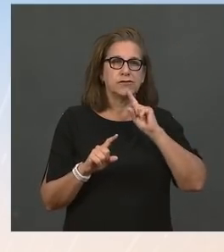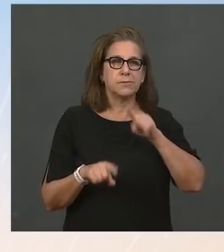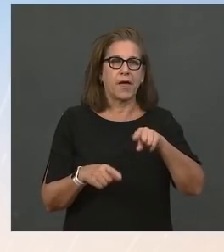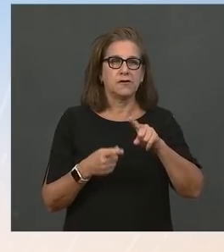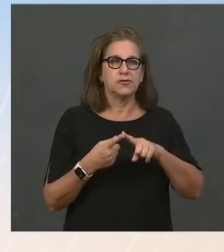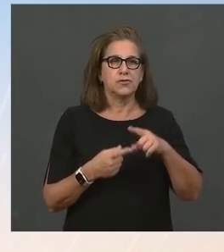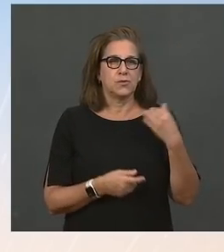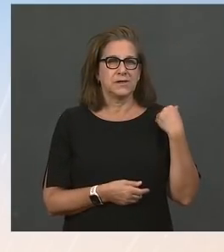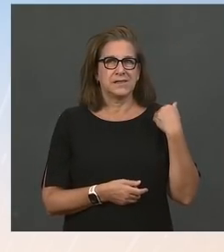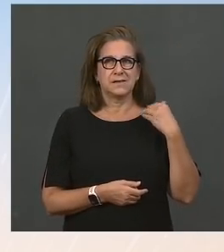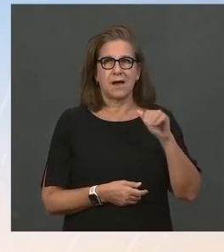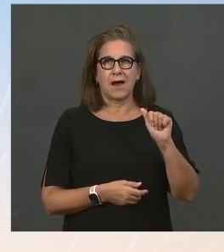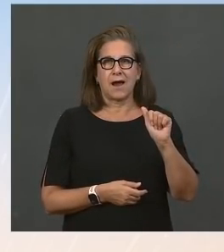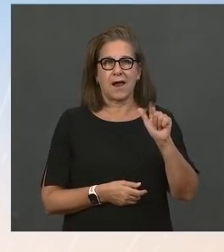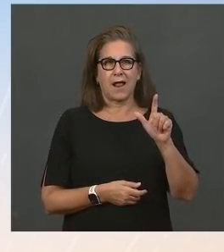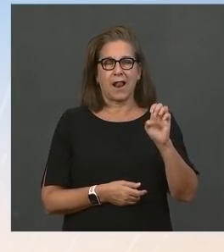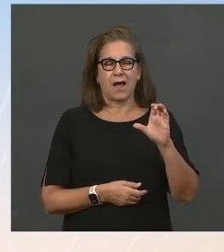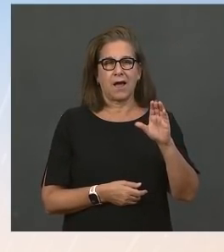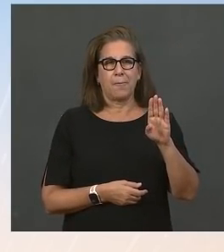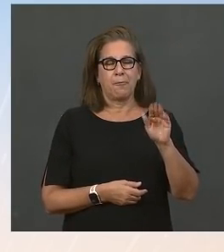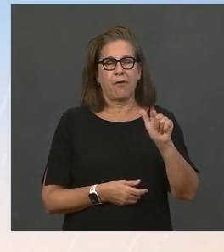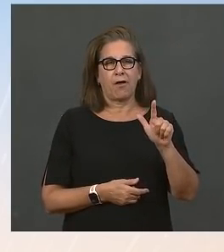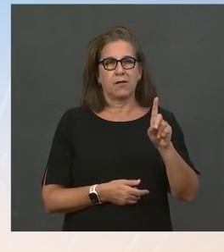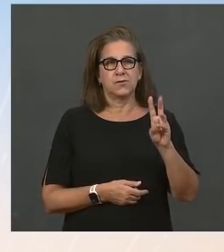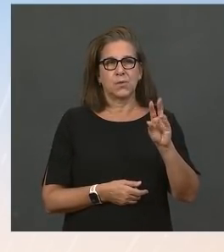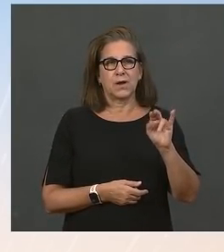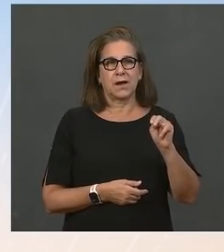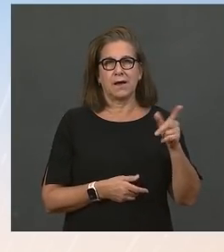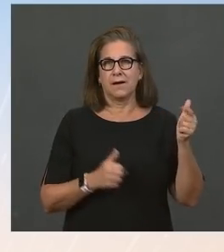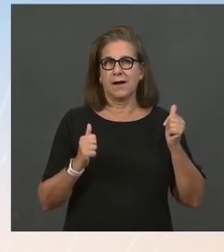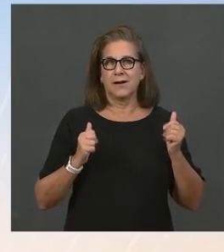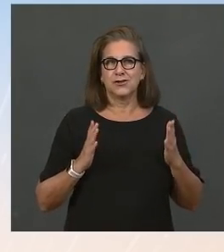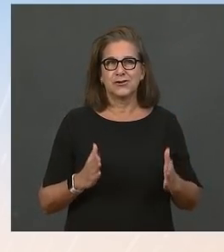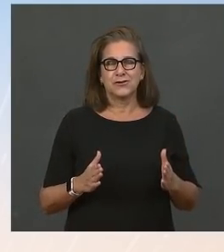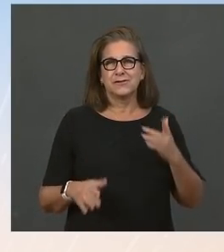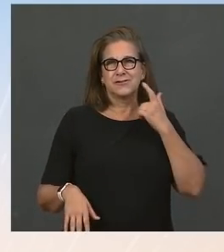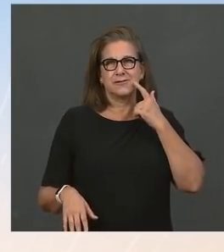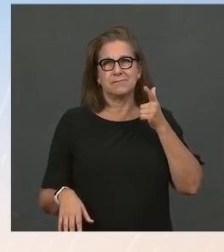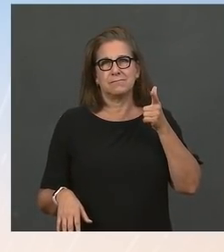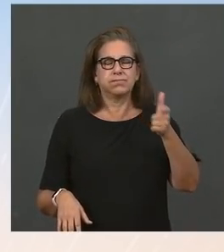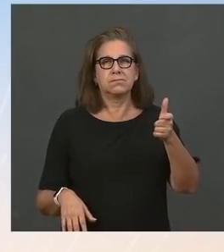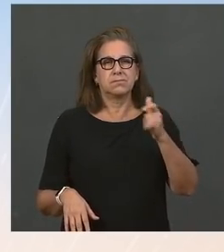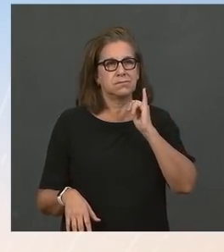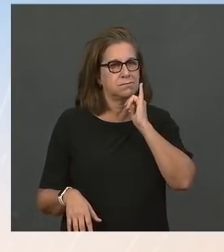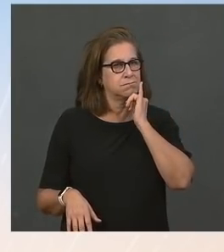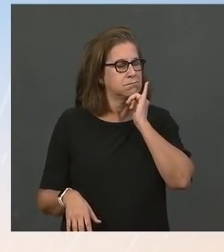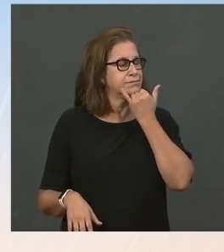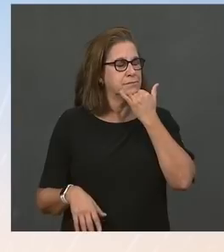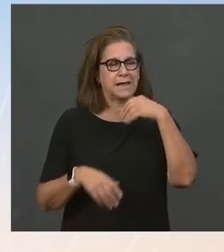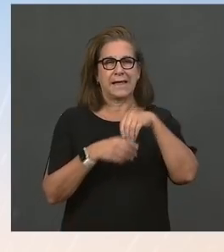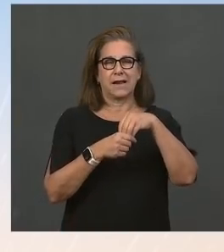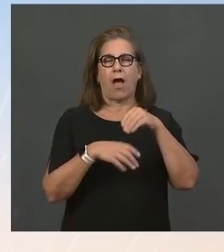Ms. Psaki: Other than to say that it is obviously a tragedy -- the loss of life and, as I understand it, the individual who is in the hospital.